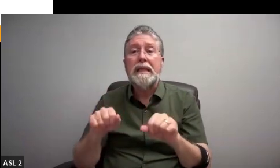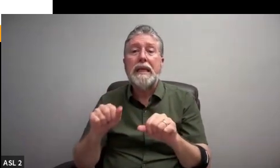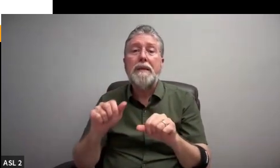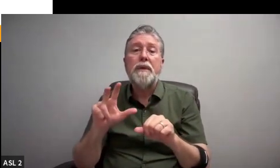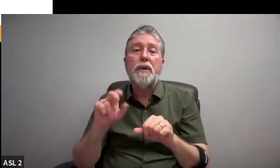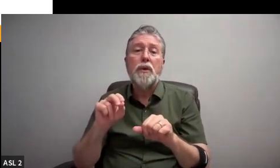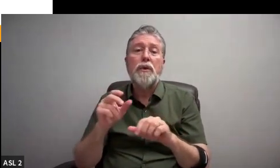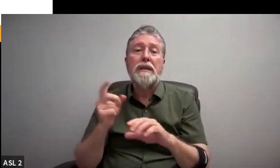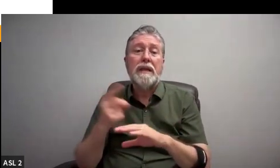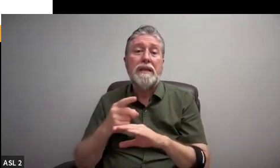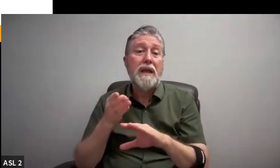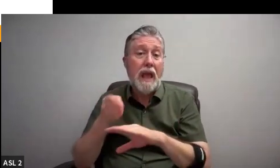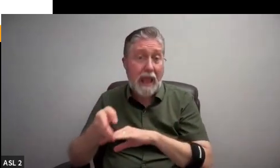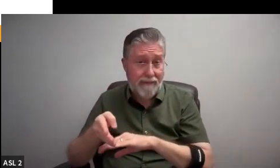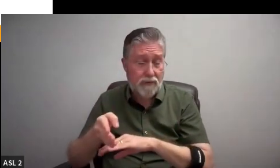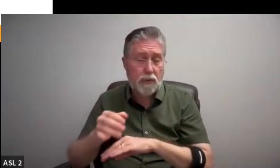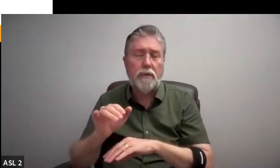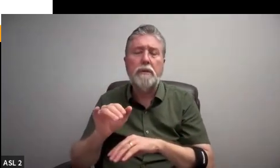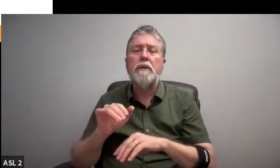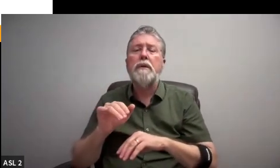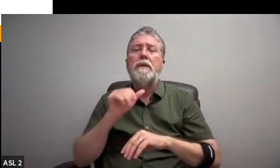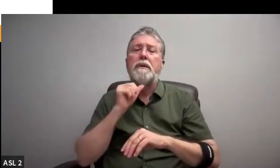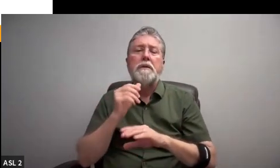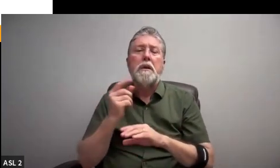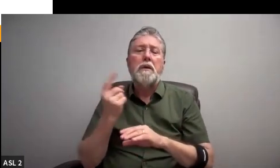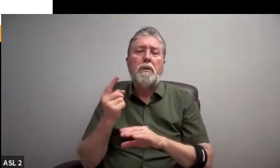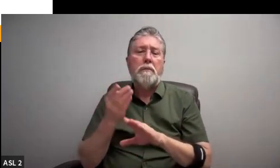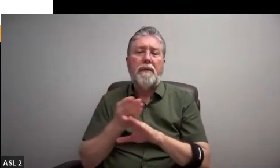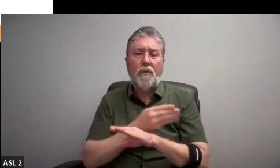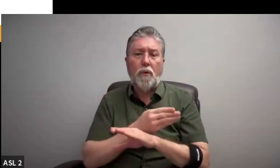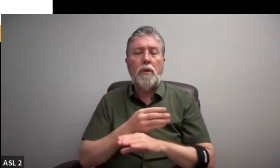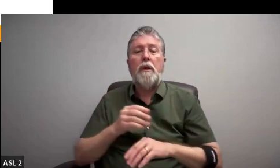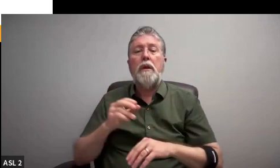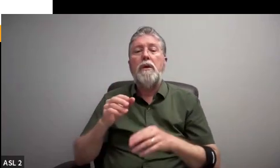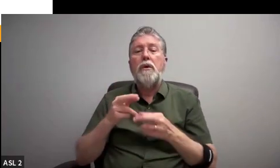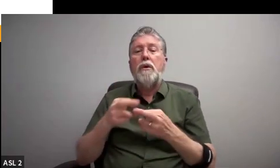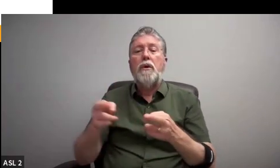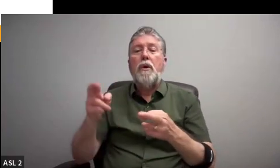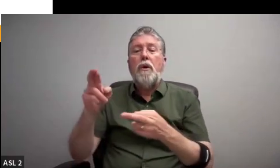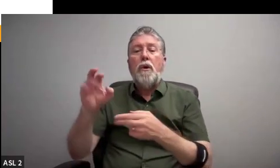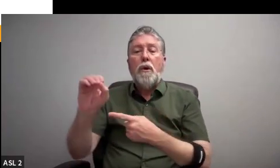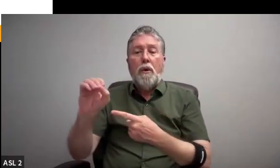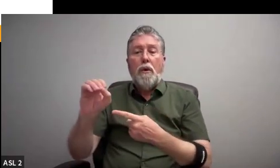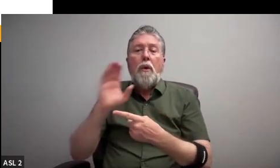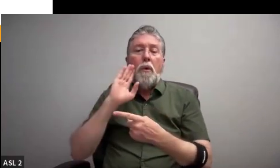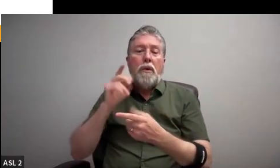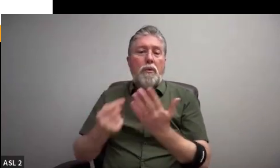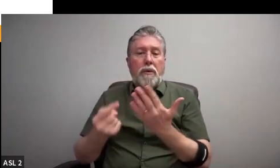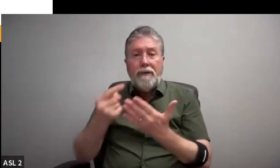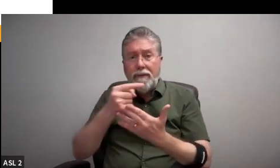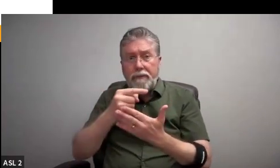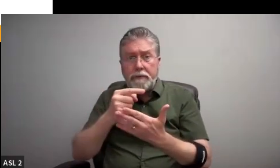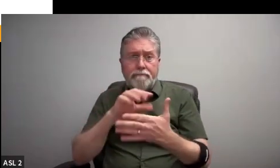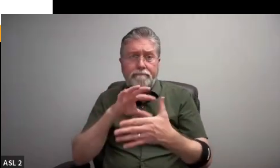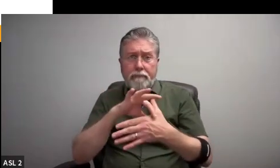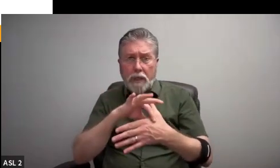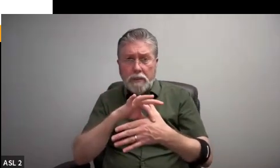the action. The ACL Regional Office will review the amendment to confirm that the contents do not